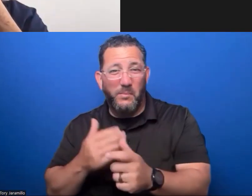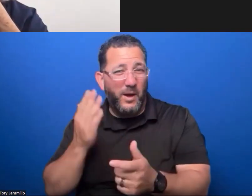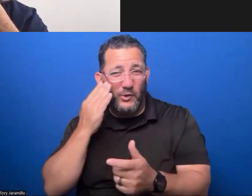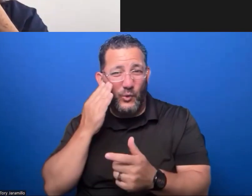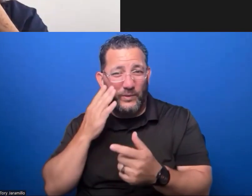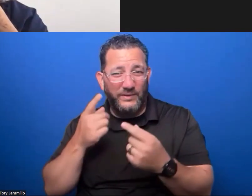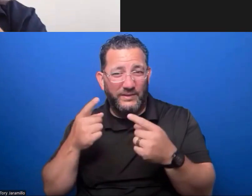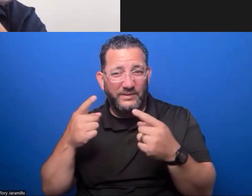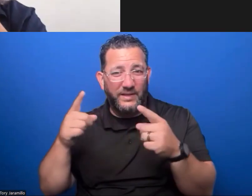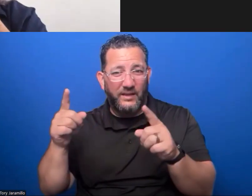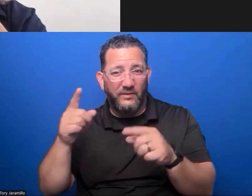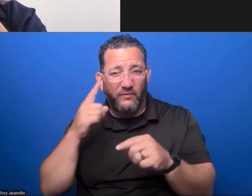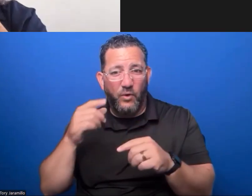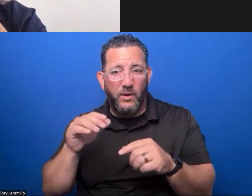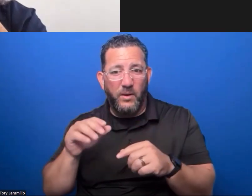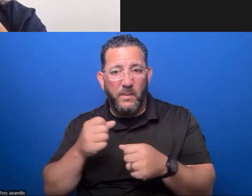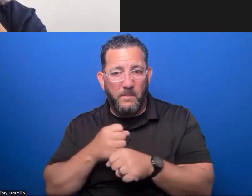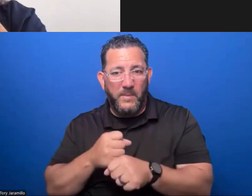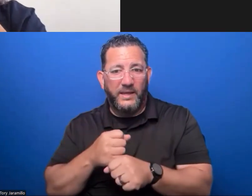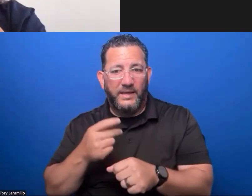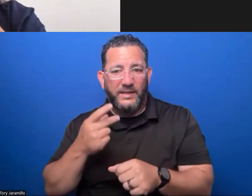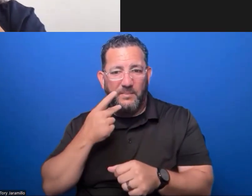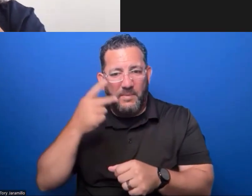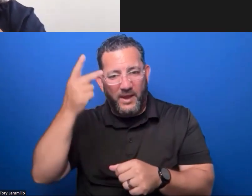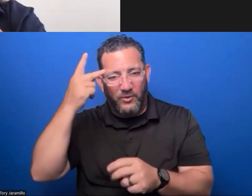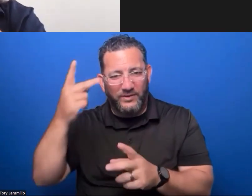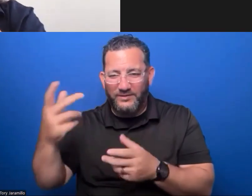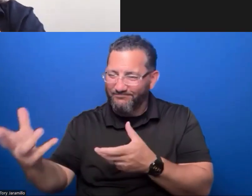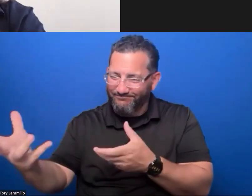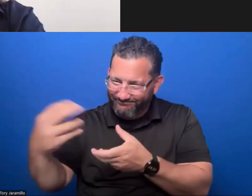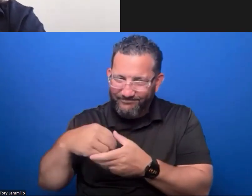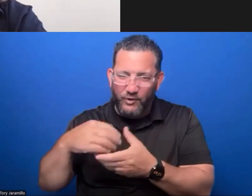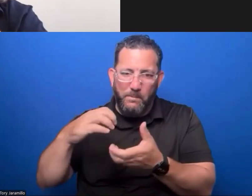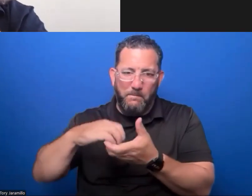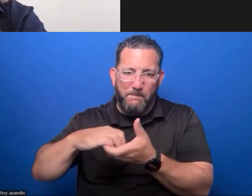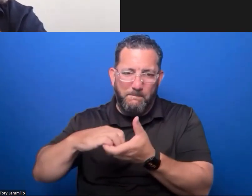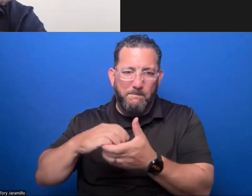making the parent the partner in this relationship, and I see